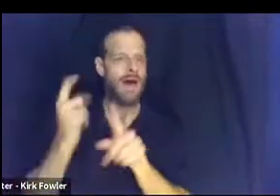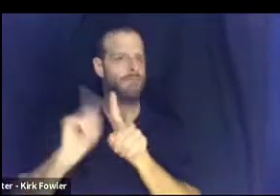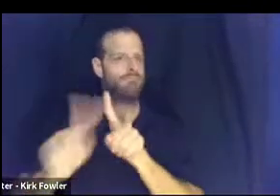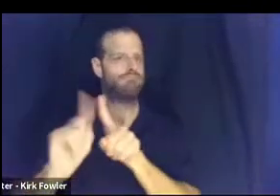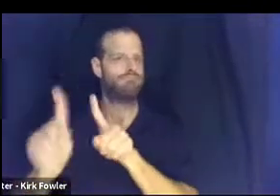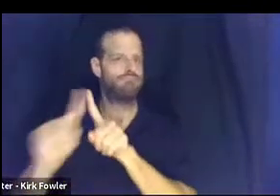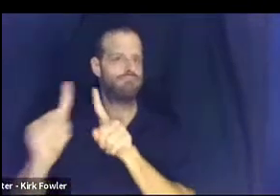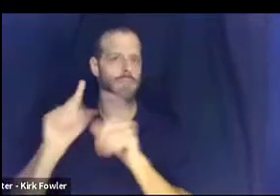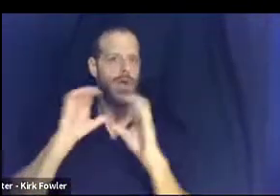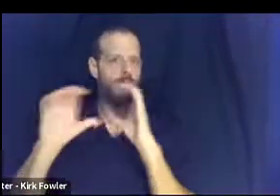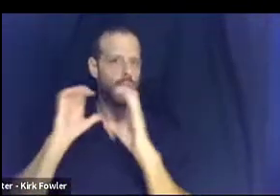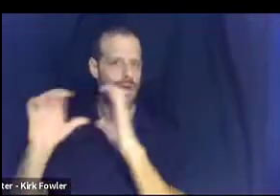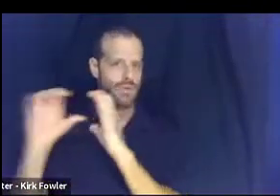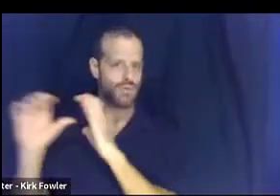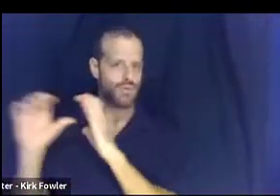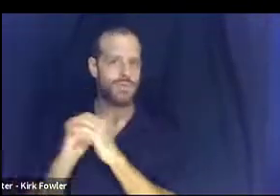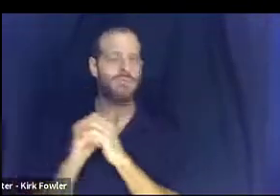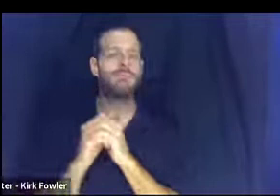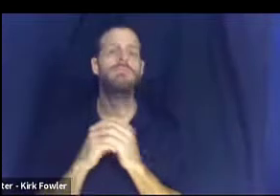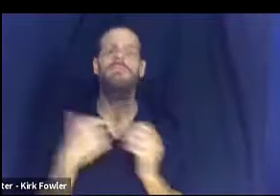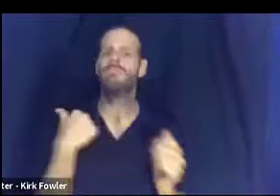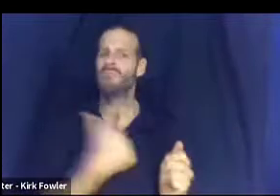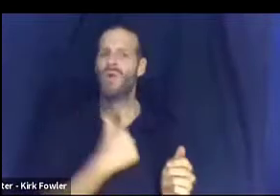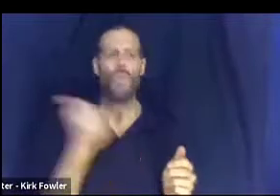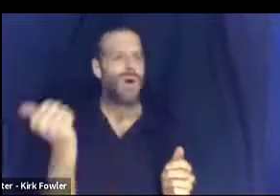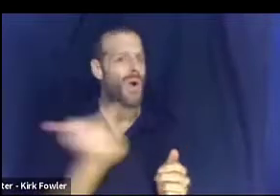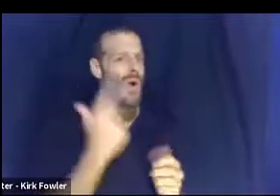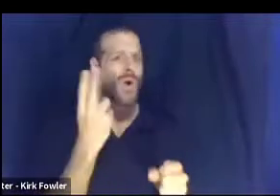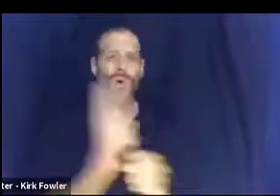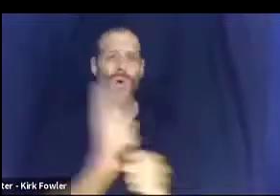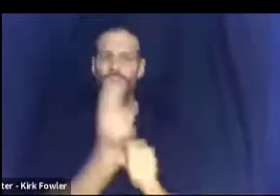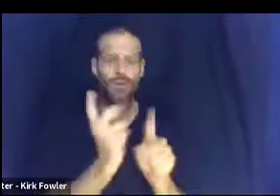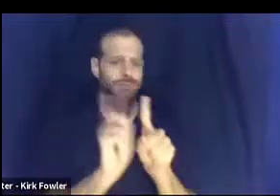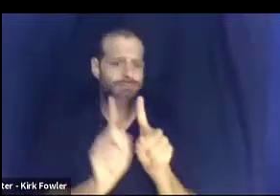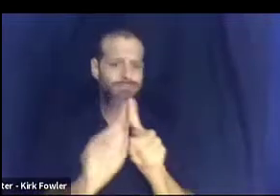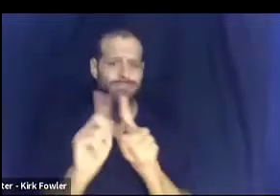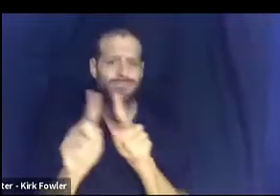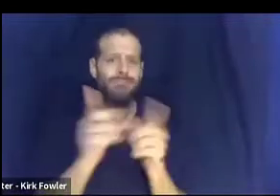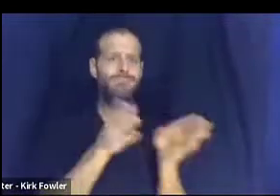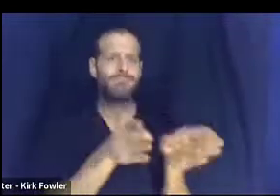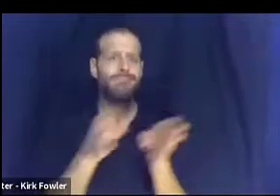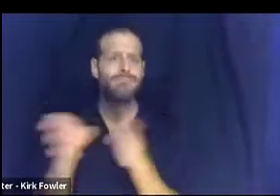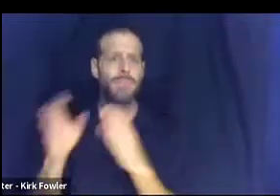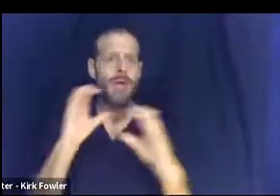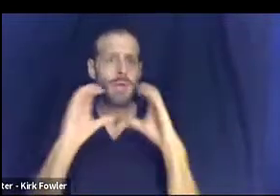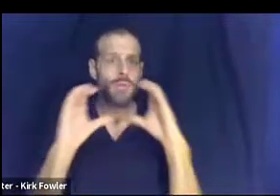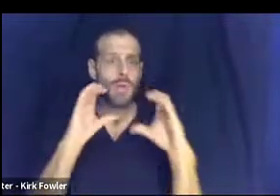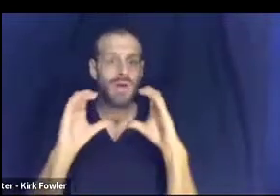that we all use multiple modes of communication, but our students may use those different modalities,